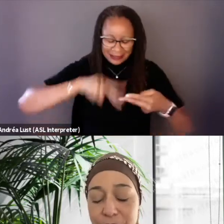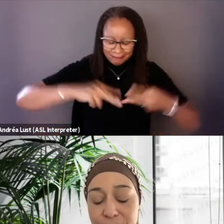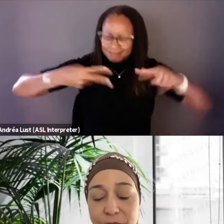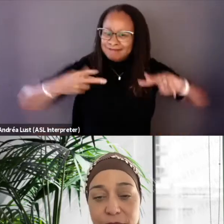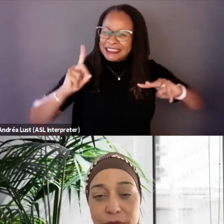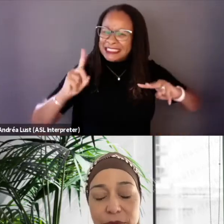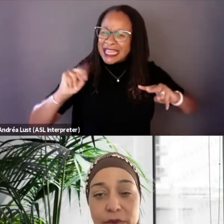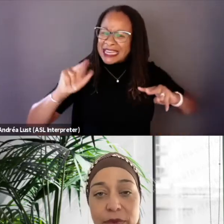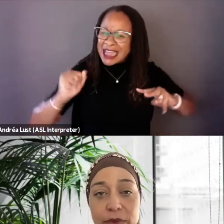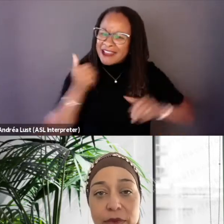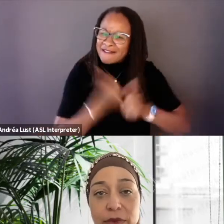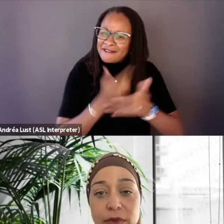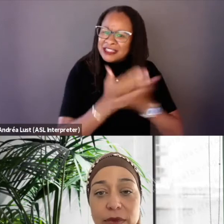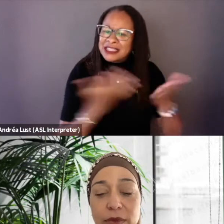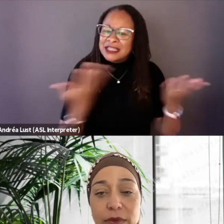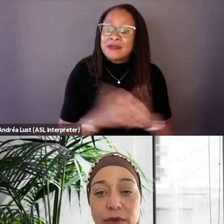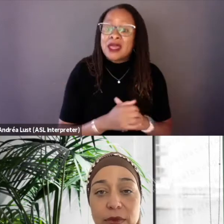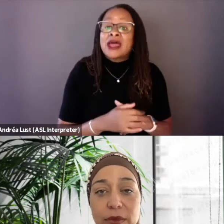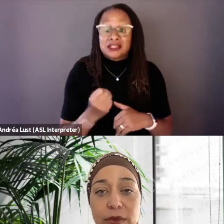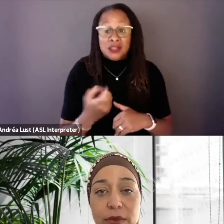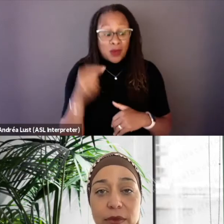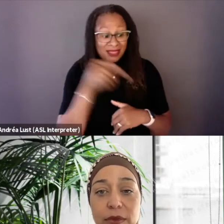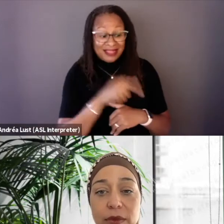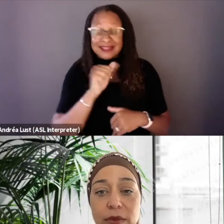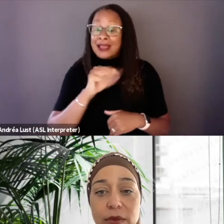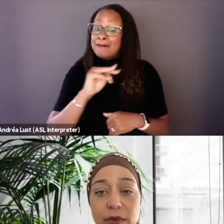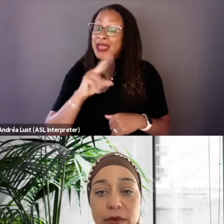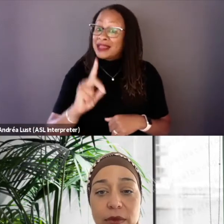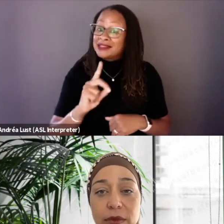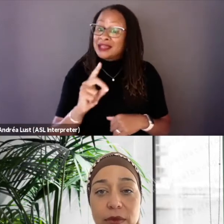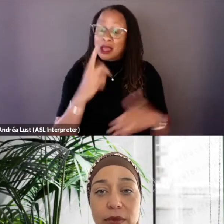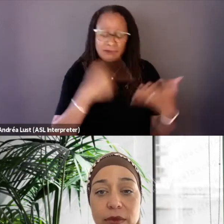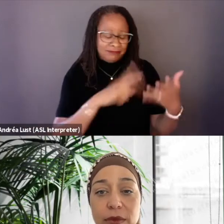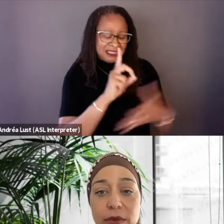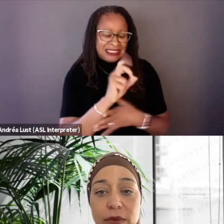So this is what's in the DNA of Amend, what is a person?